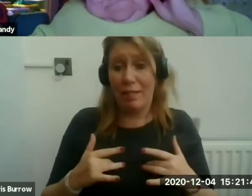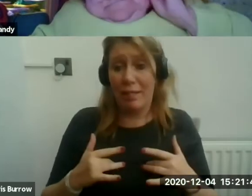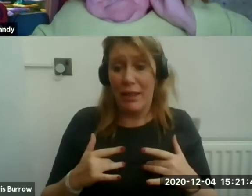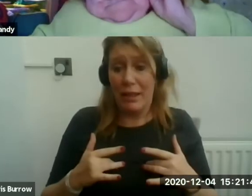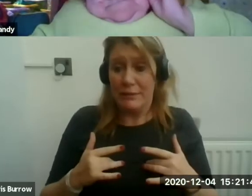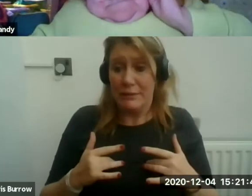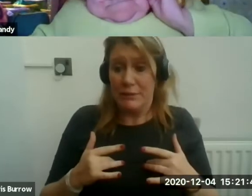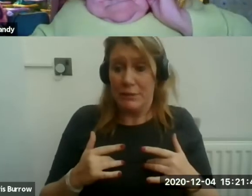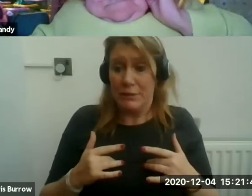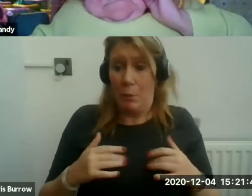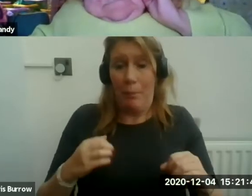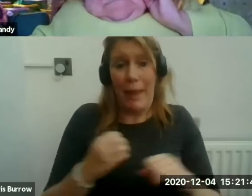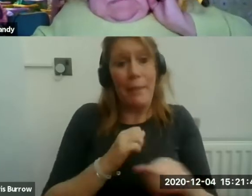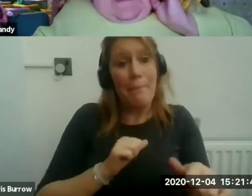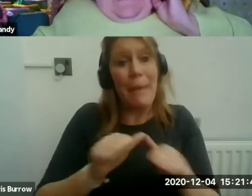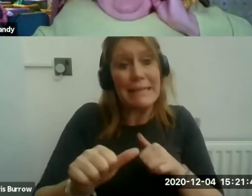that situation, I think. It was hilarious at one point,